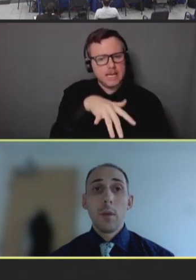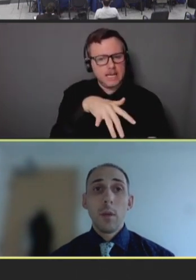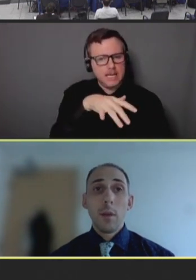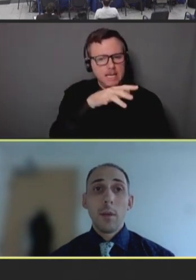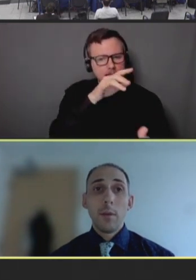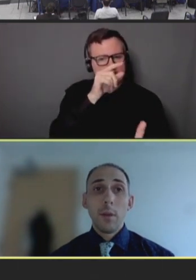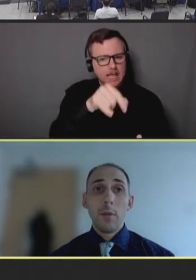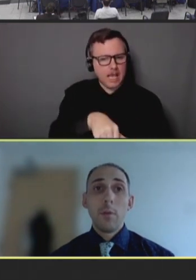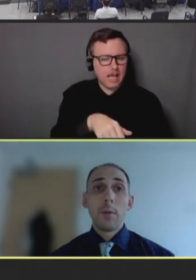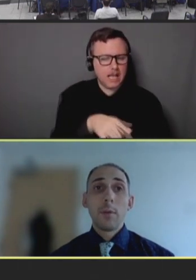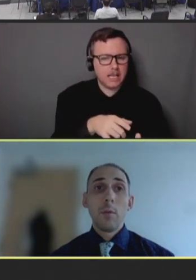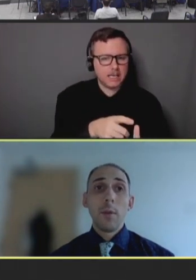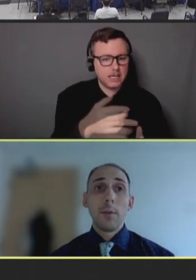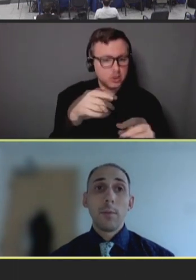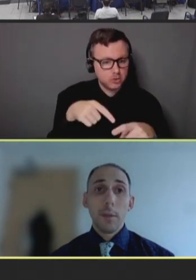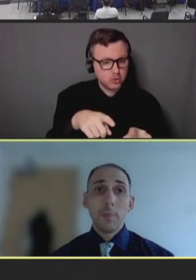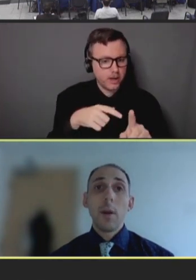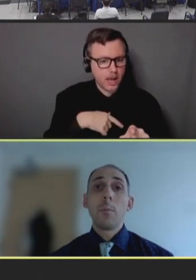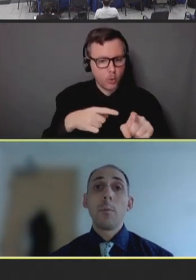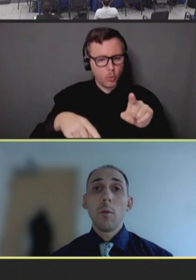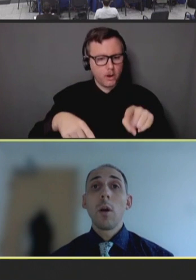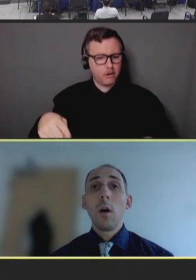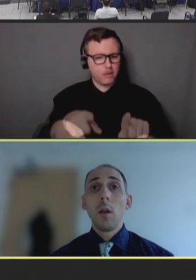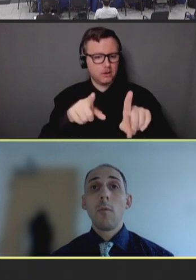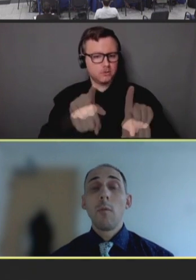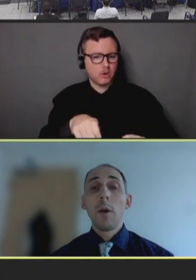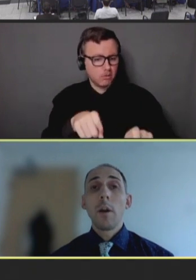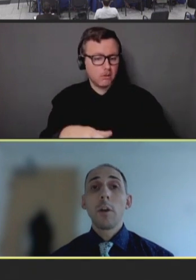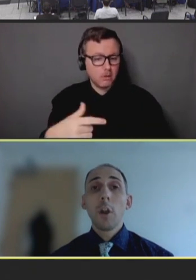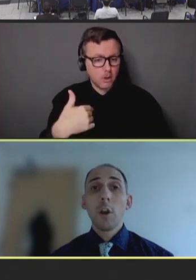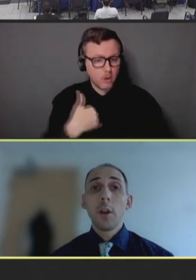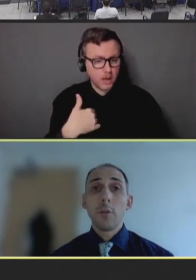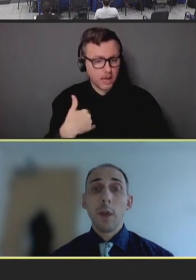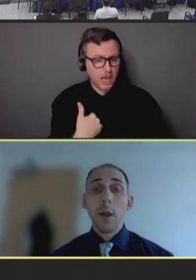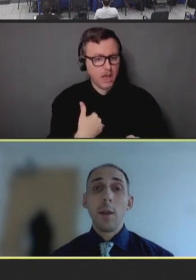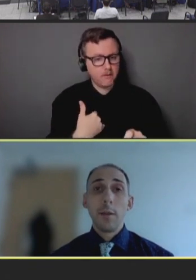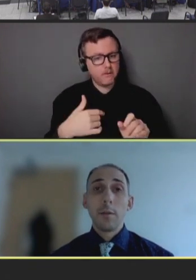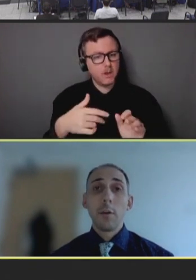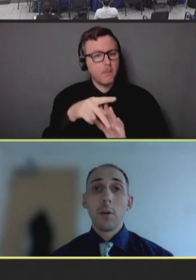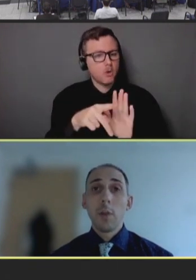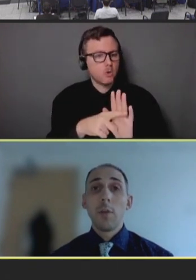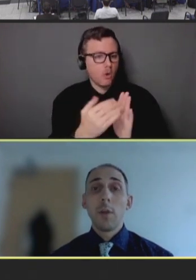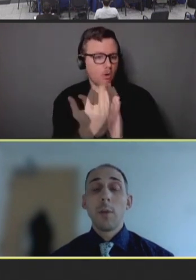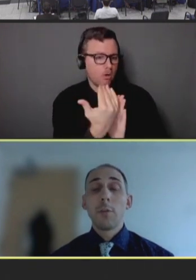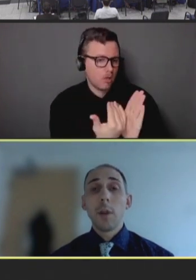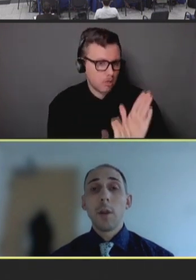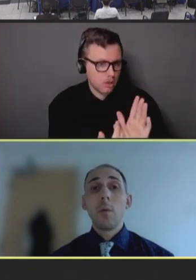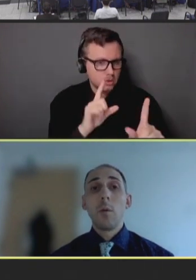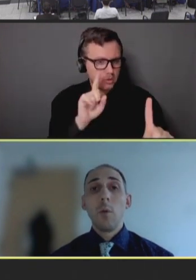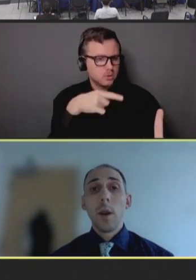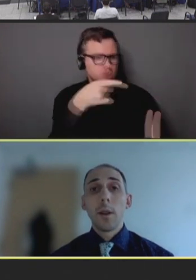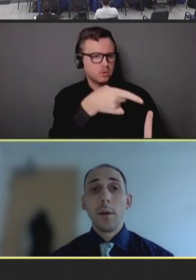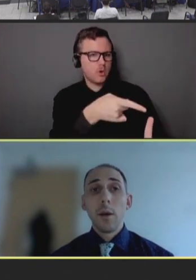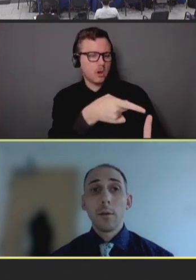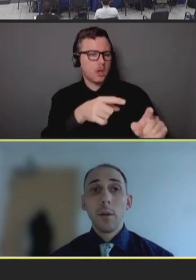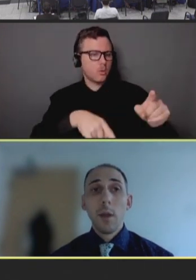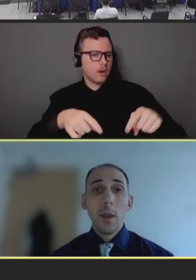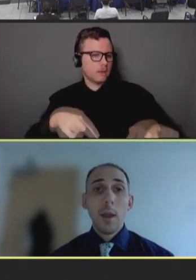And in doing so, we specify a protocol of what our target trial is, our target randomized trial that we would want to conduct.